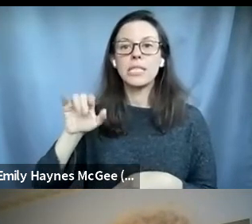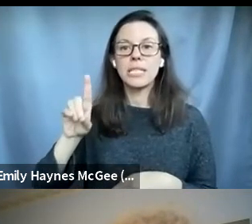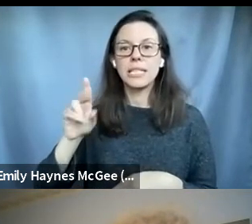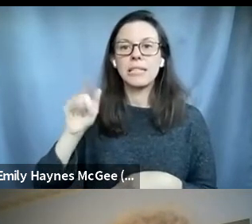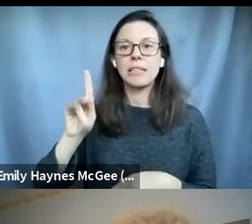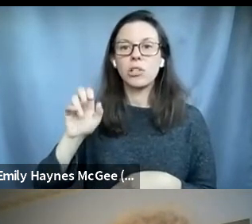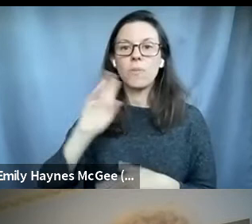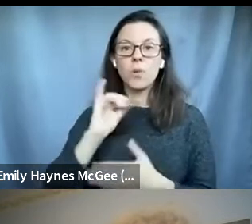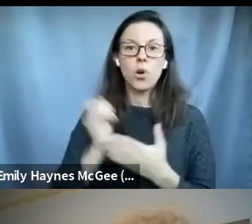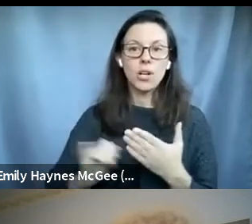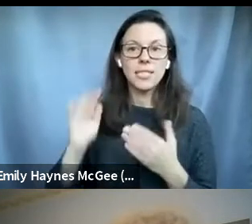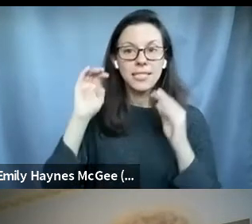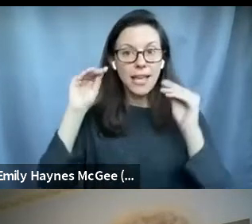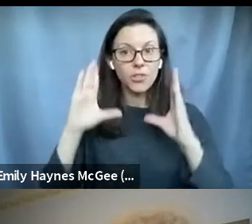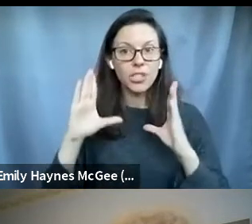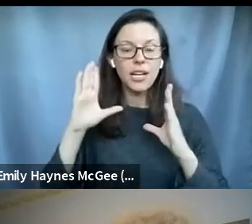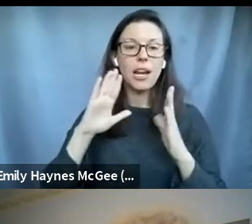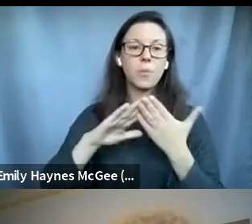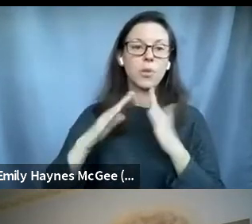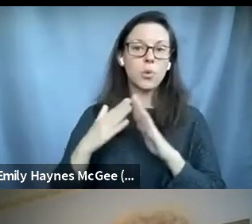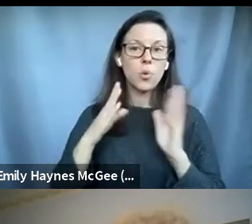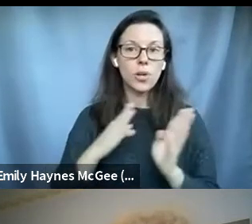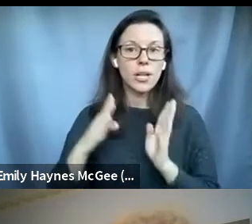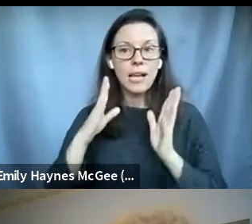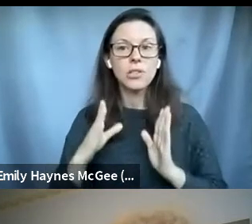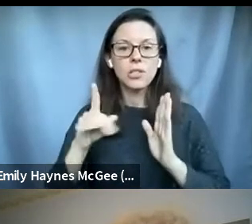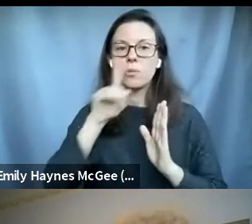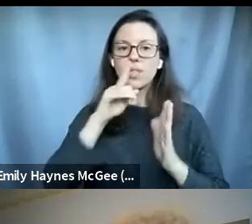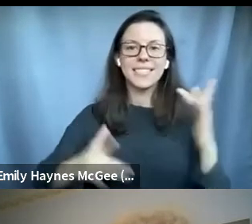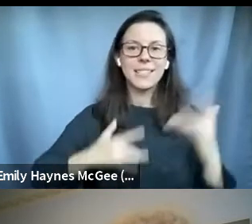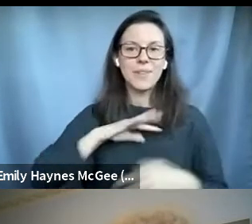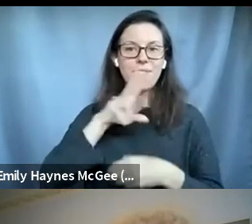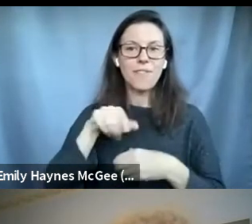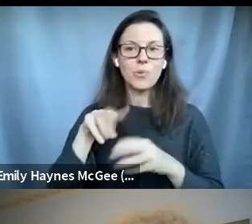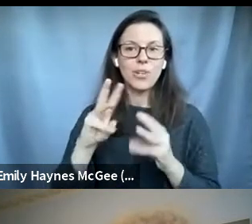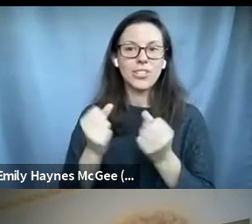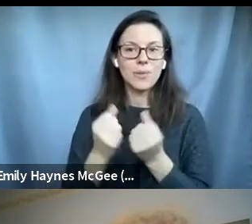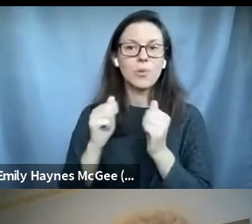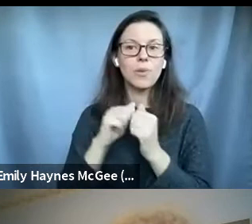I'm an artist, educator, community organizer so I'm excited to be a part of this workshop